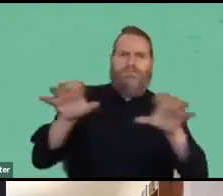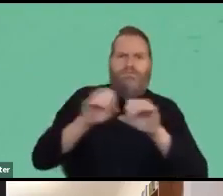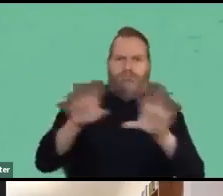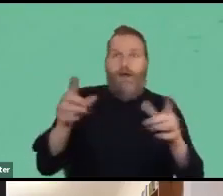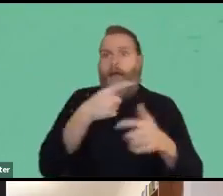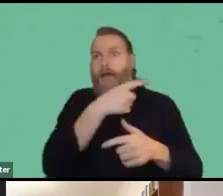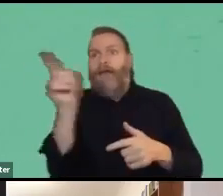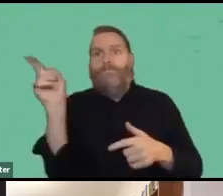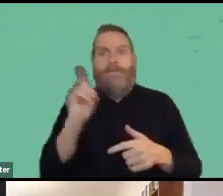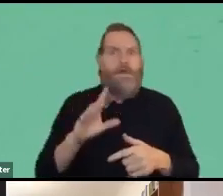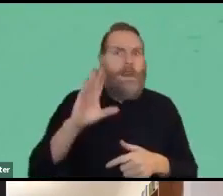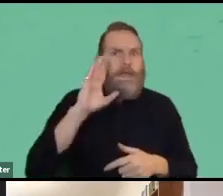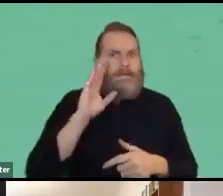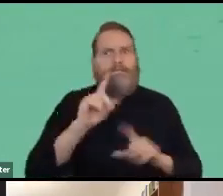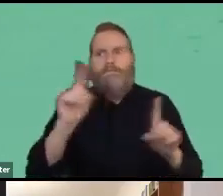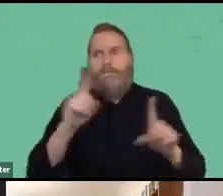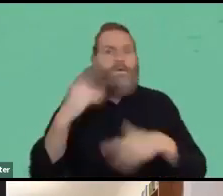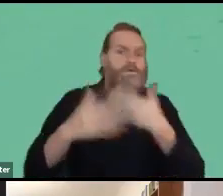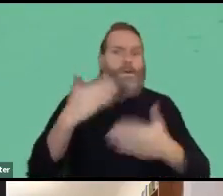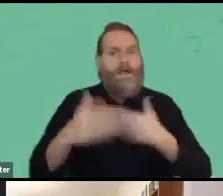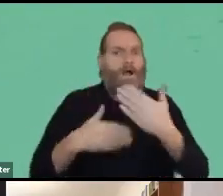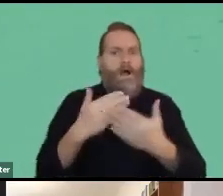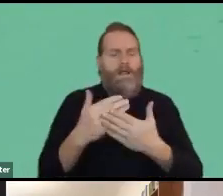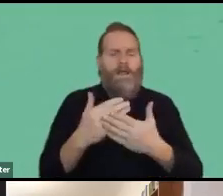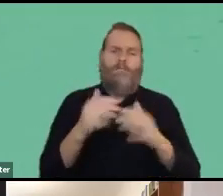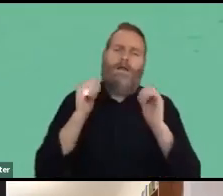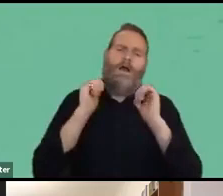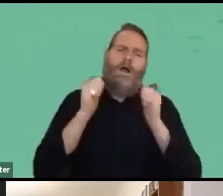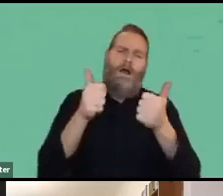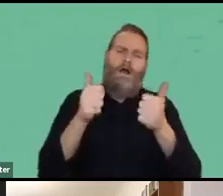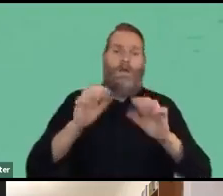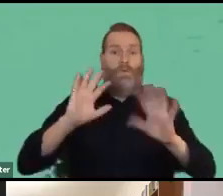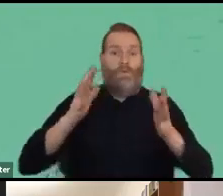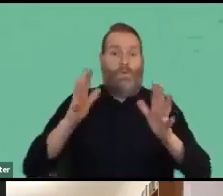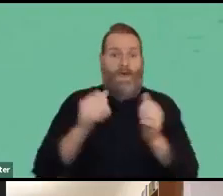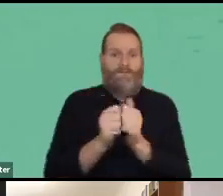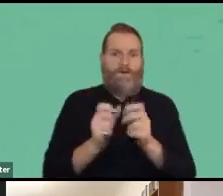and just start off by giving a real shout out to our signer Richard who always does a